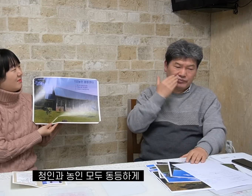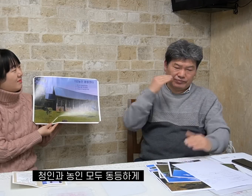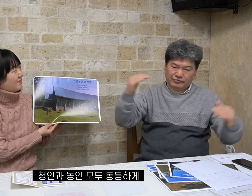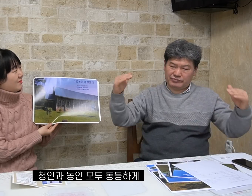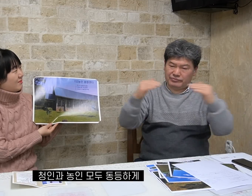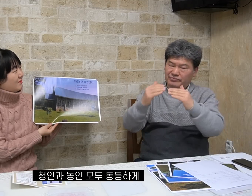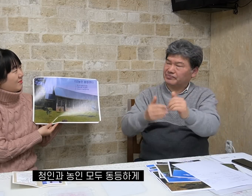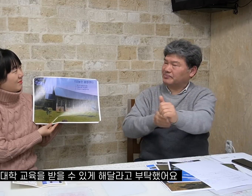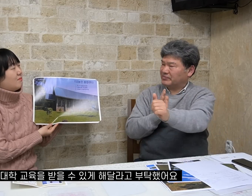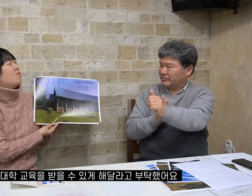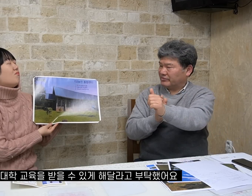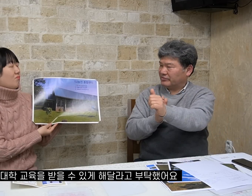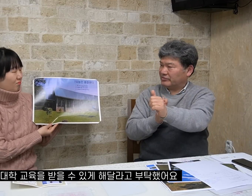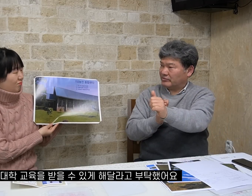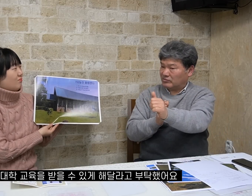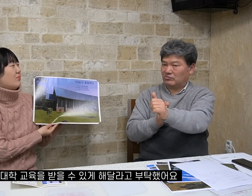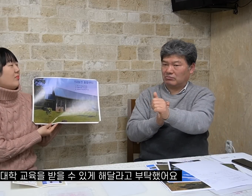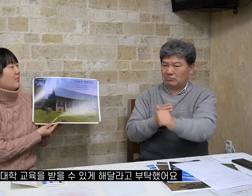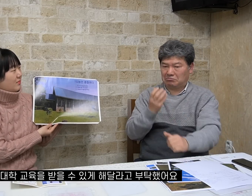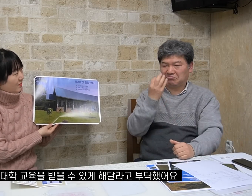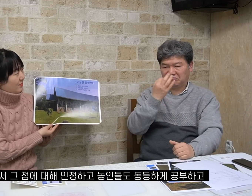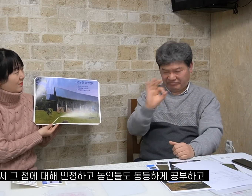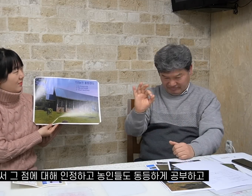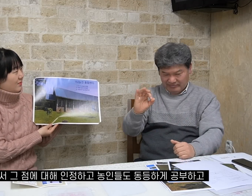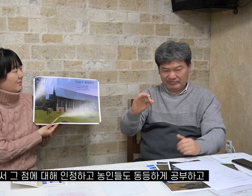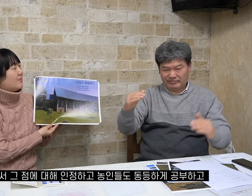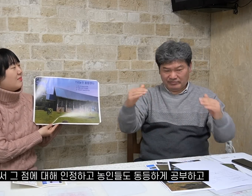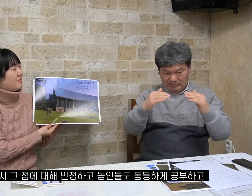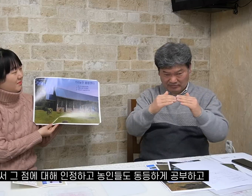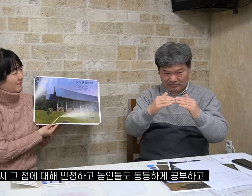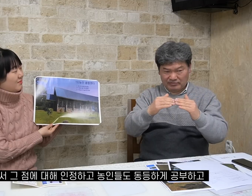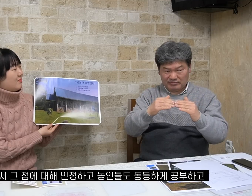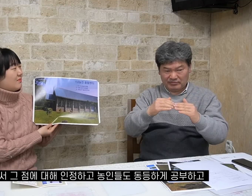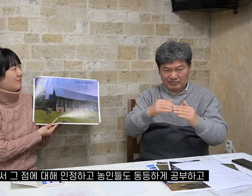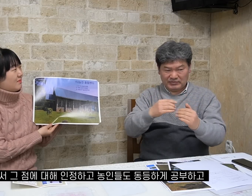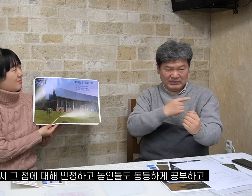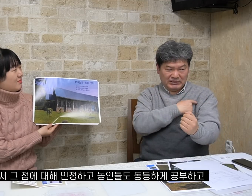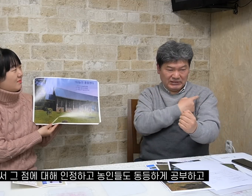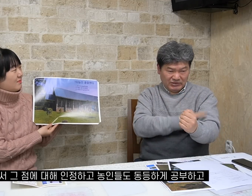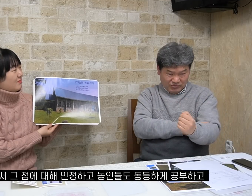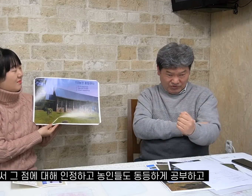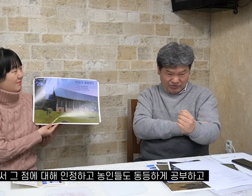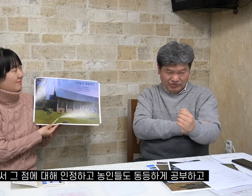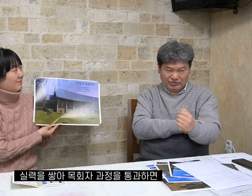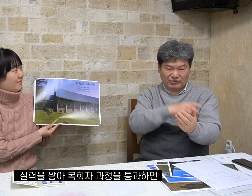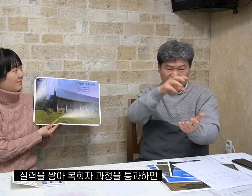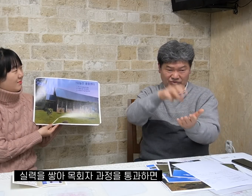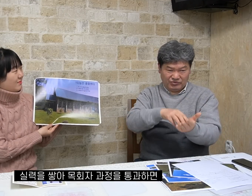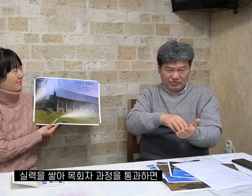so that the deaf Africans of the denomination would not be sad because they could not study and be left behind. If the denomination acknowledges that, and the deaf study equally,